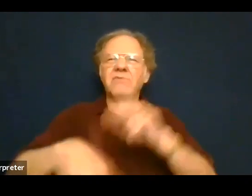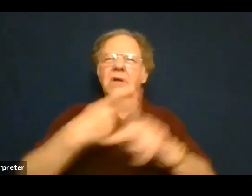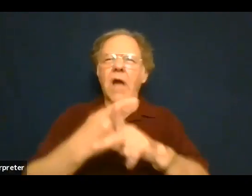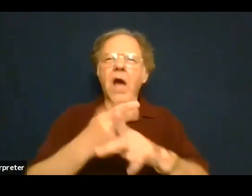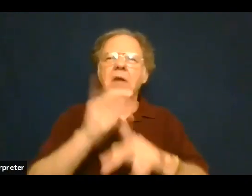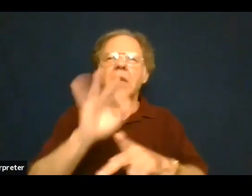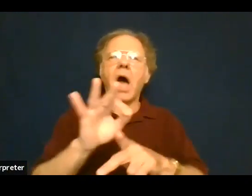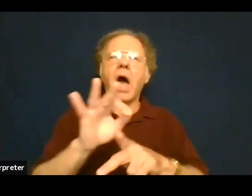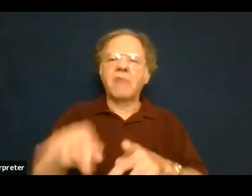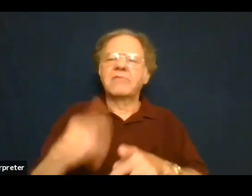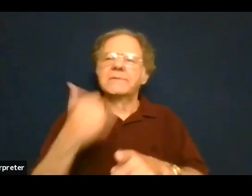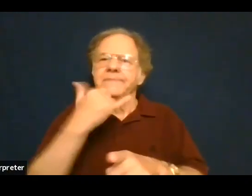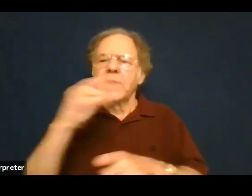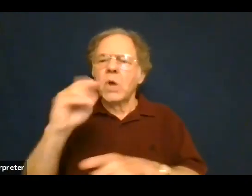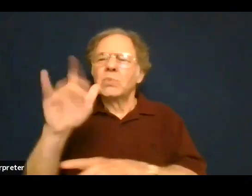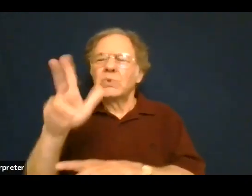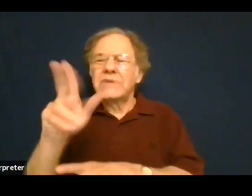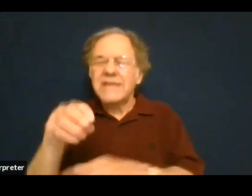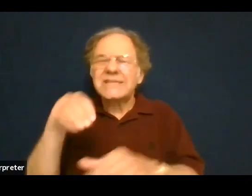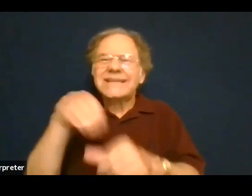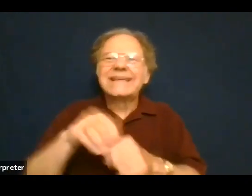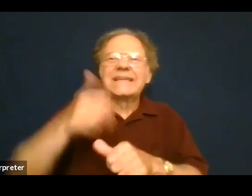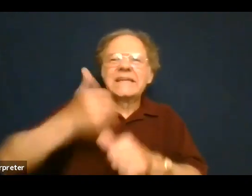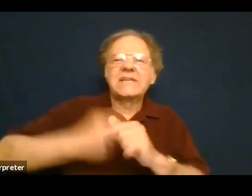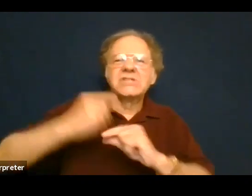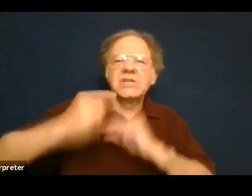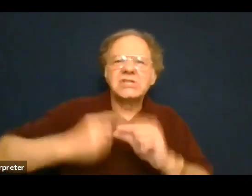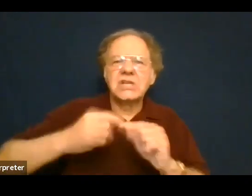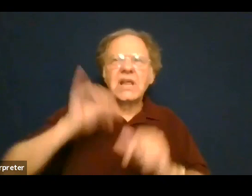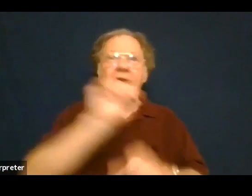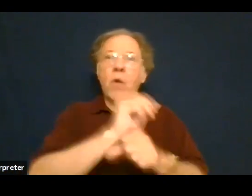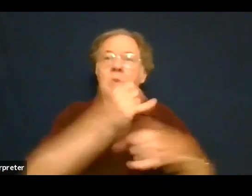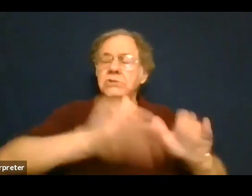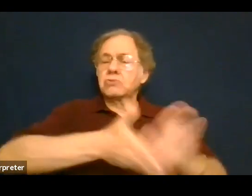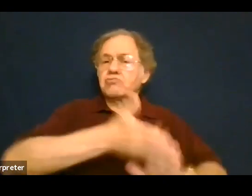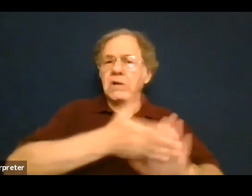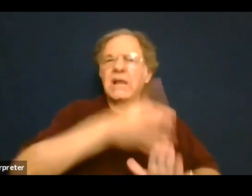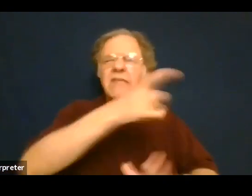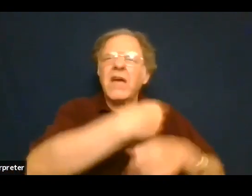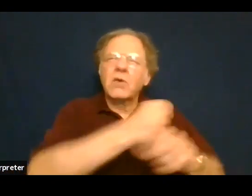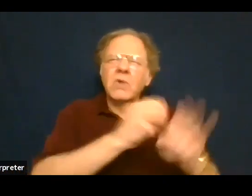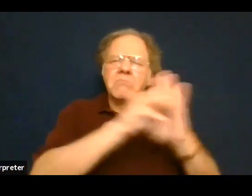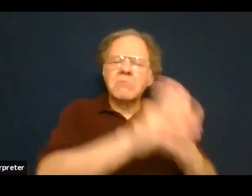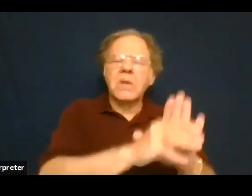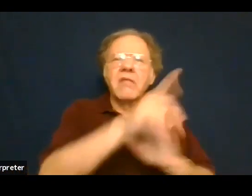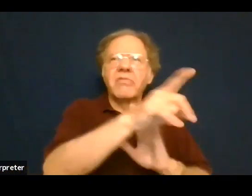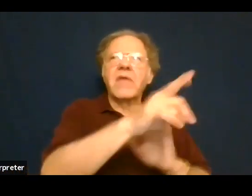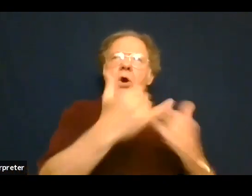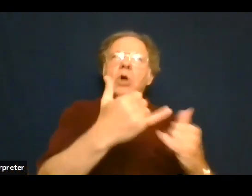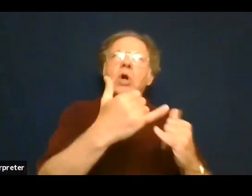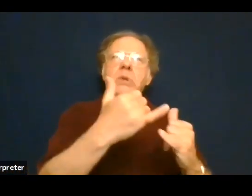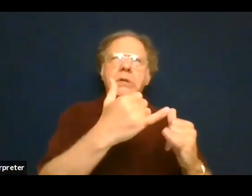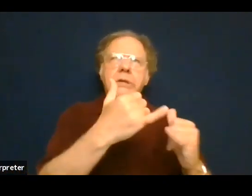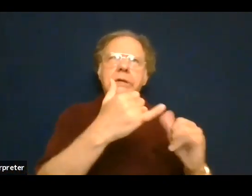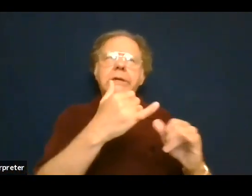So that work is ongoing. I know they have created the models and they're currently characterizing the progression of the disease and the characteristics